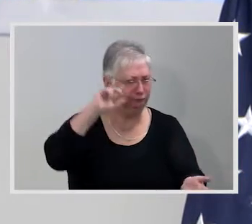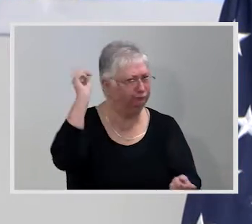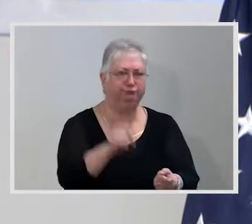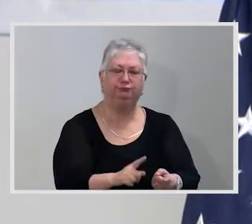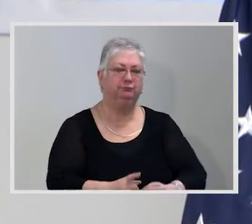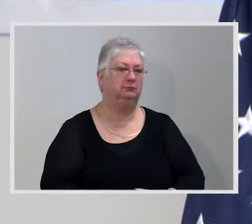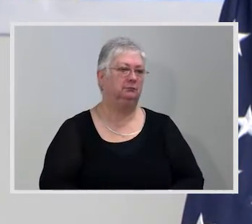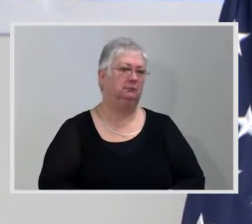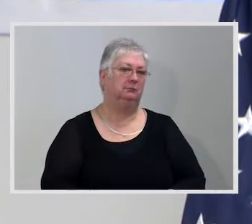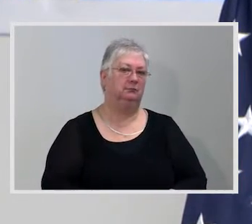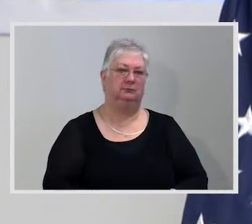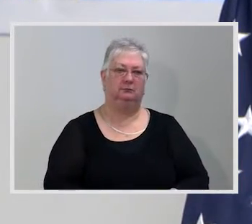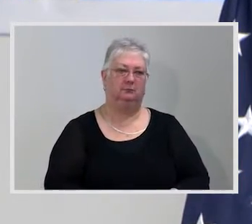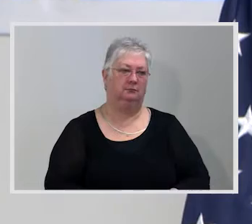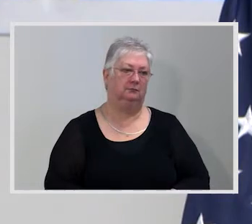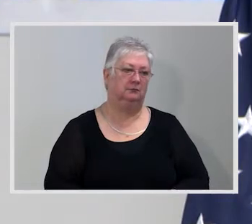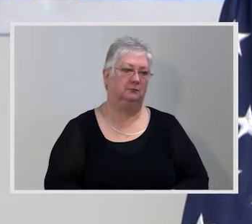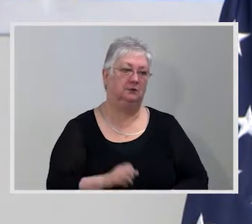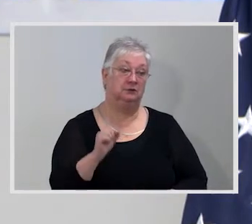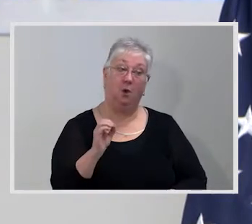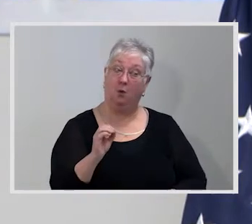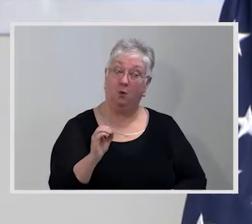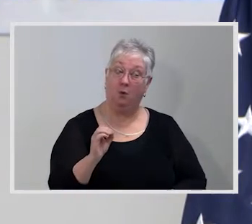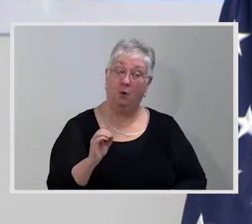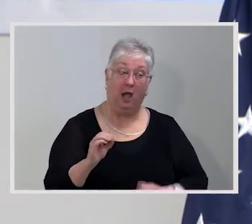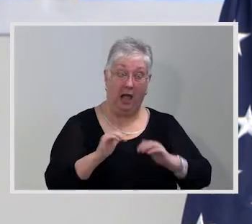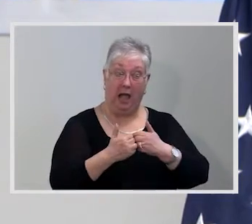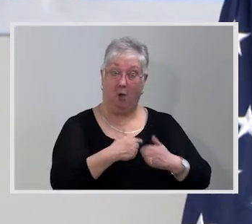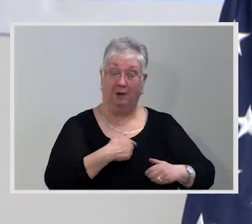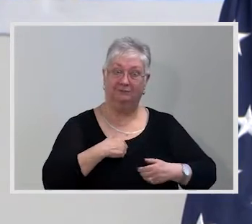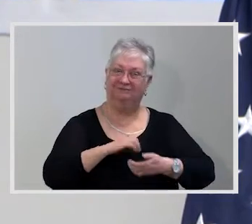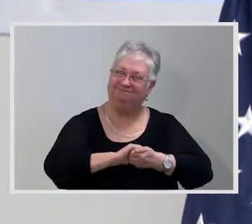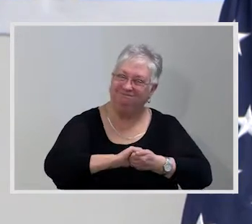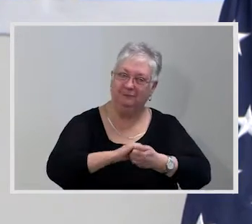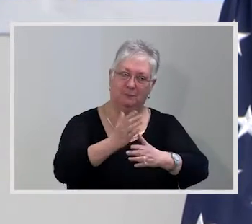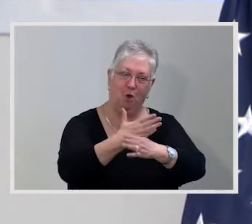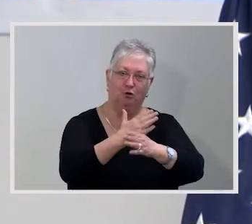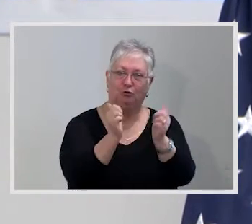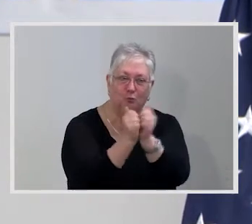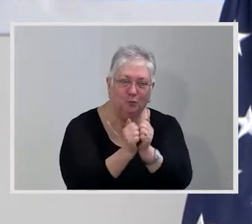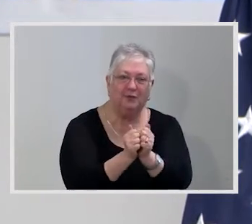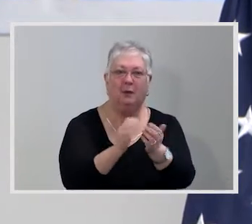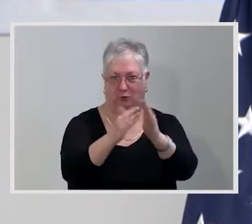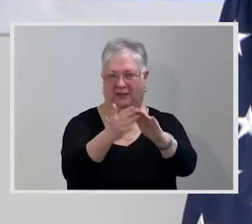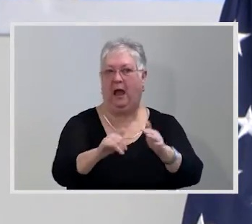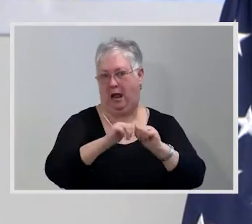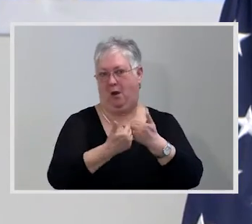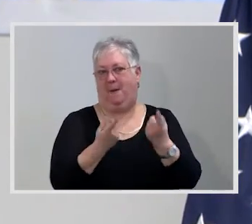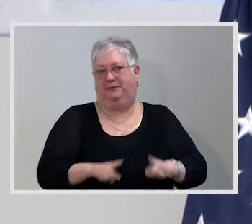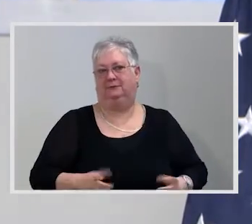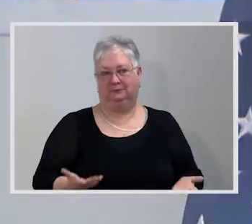PARTNERSHIP WITH THE COMMUNITY AND MULTIPLE AGENCIES WORKING ACROSS THE GOVERNMENT. WHEN WE THINK ABOUT PUBLIC